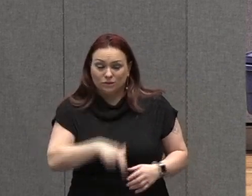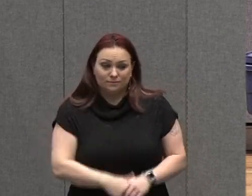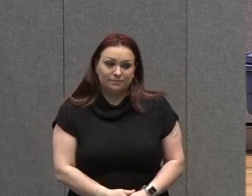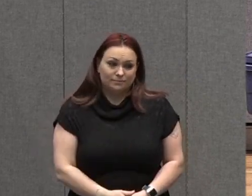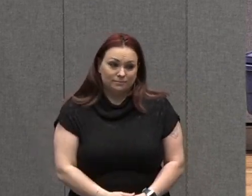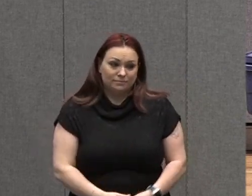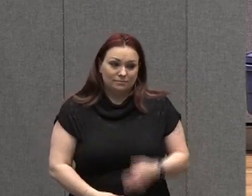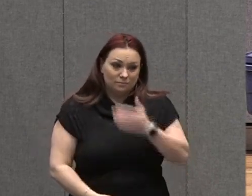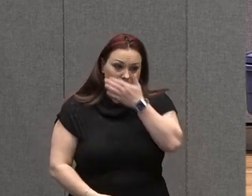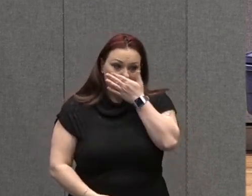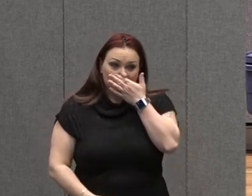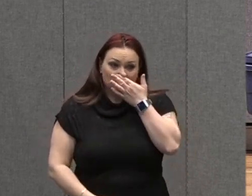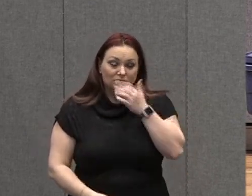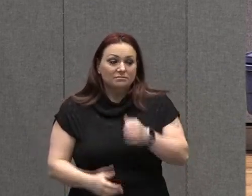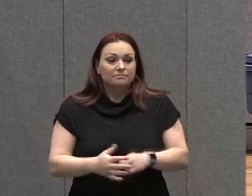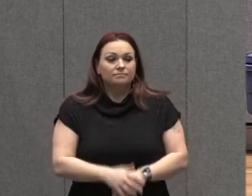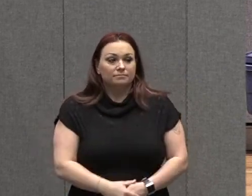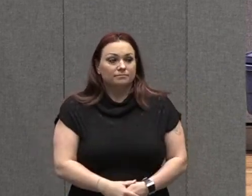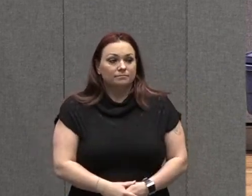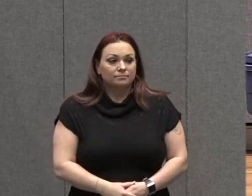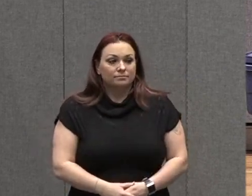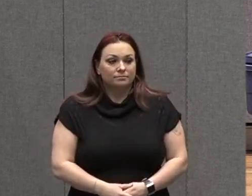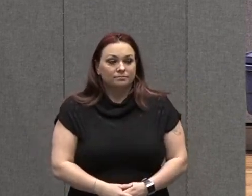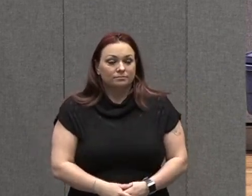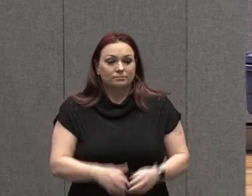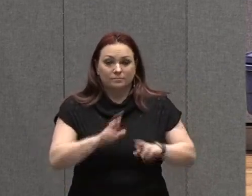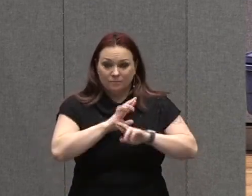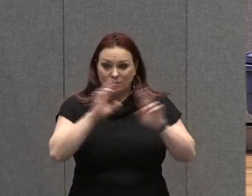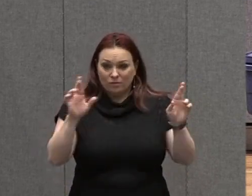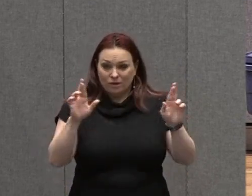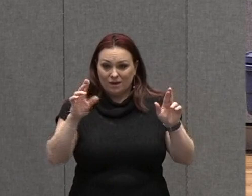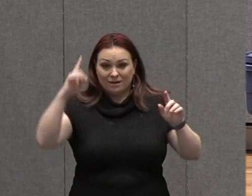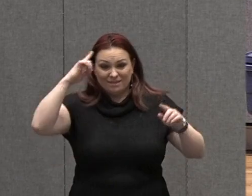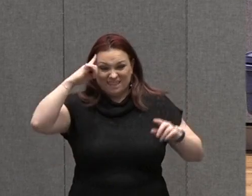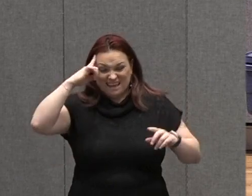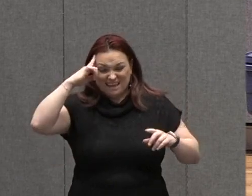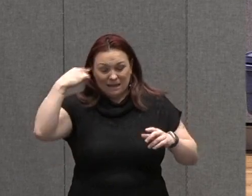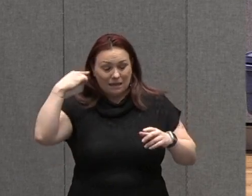Okay now we're gonna think it. Ready? Think it here you go.